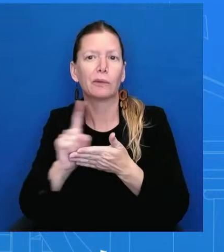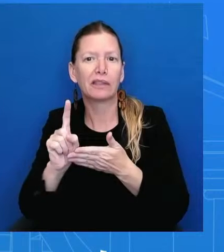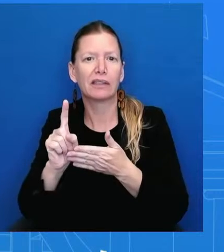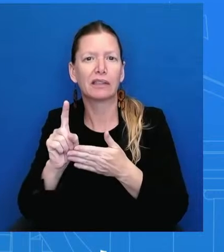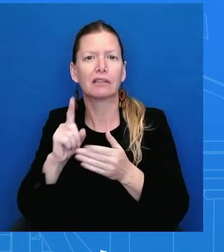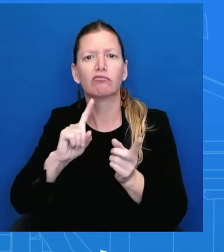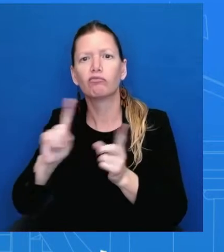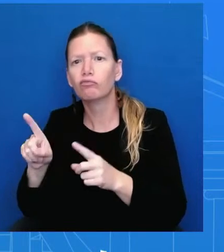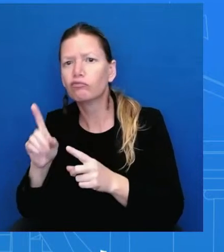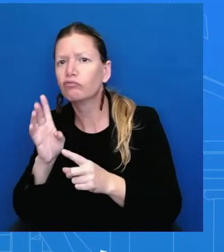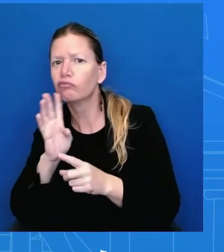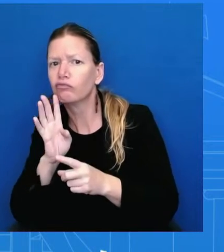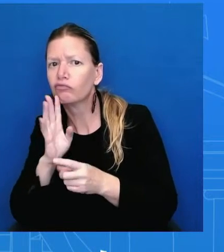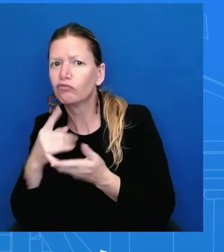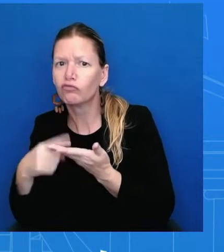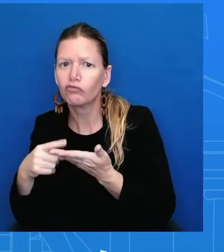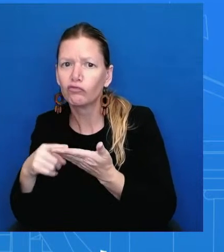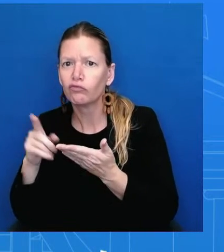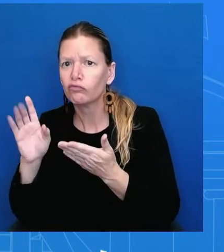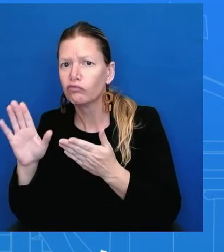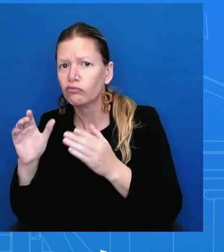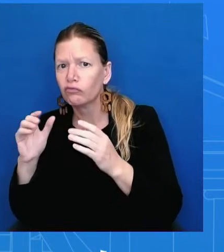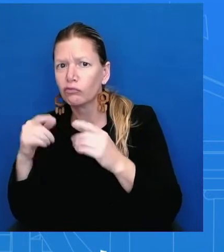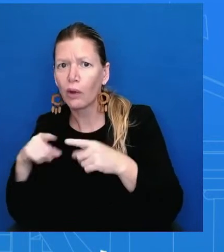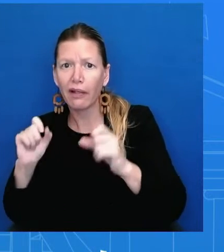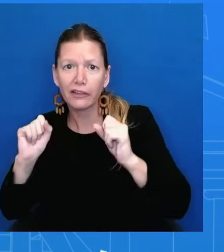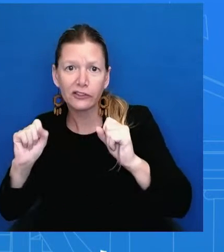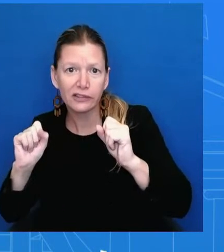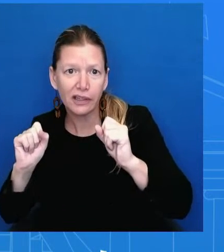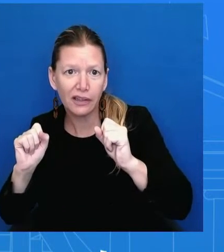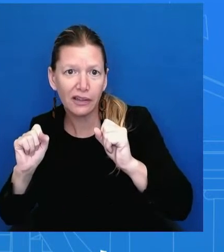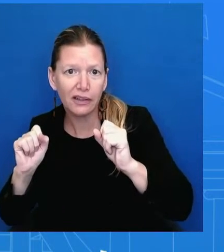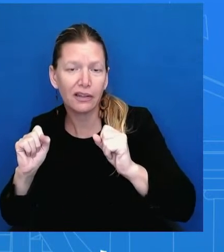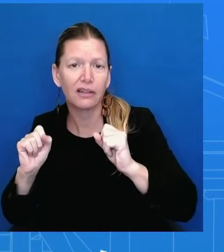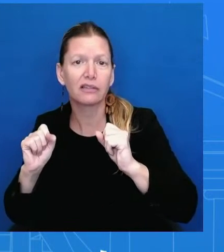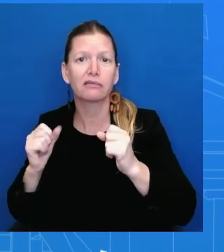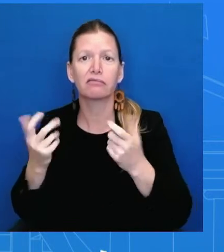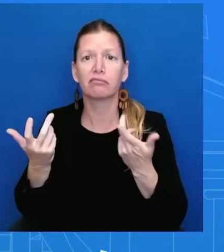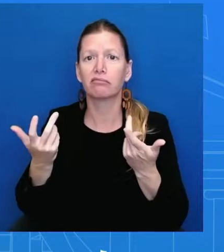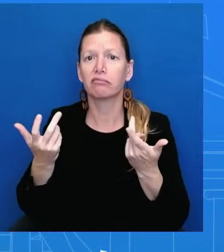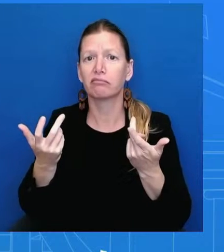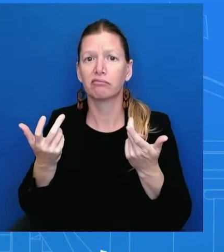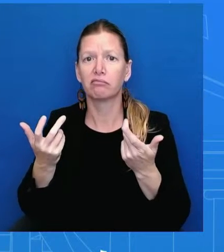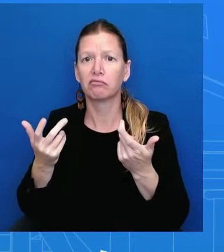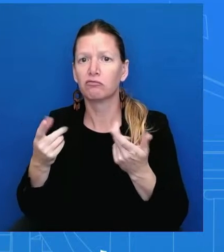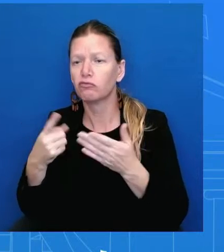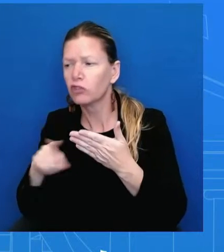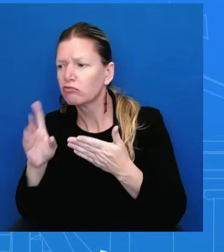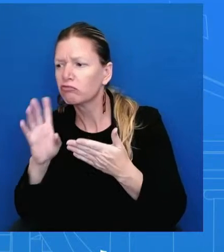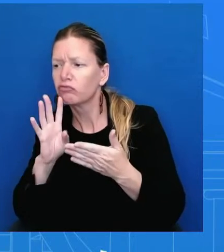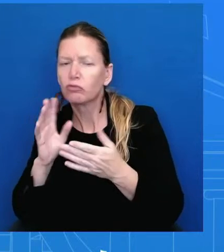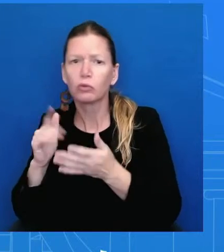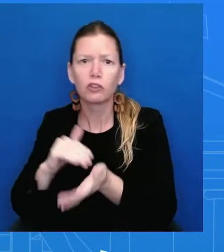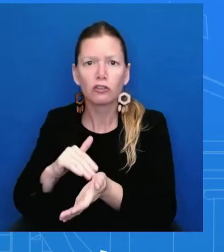That is something that happens often. Matter of fact, he did a check-in today. Because I know folks were going to ask about